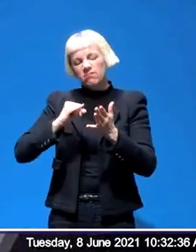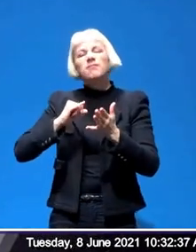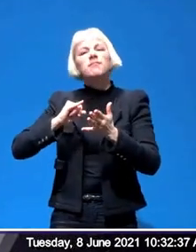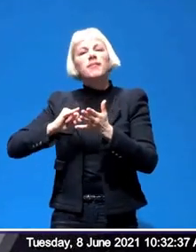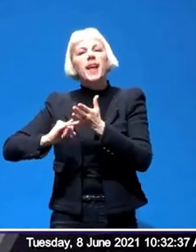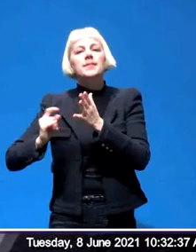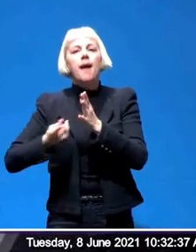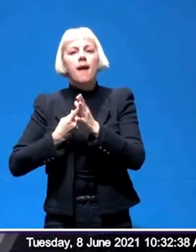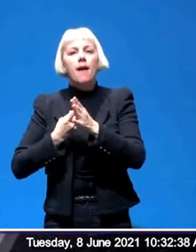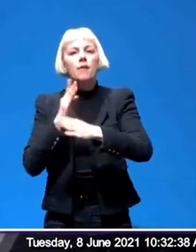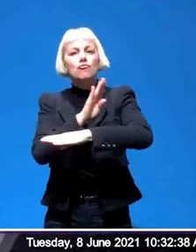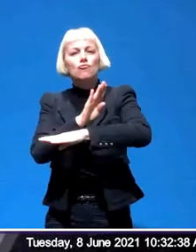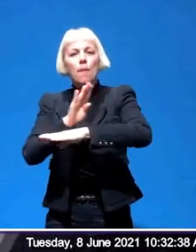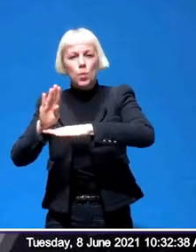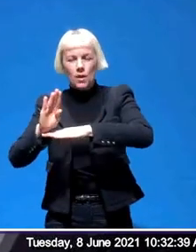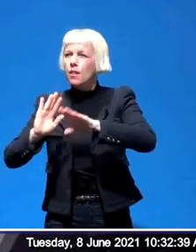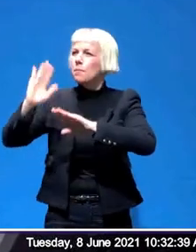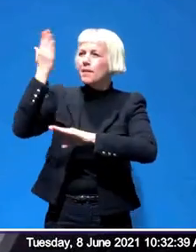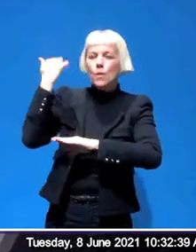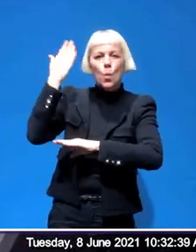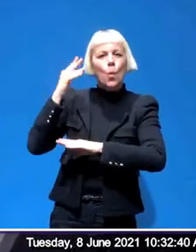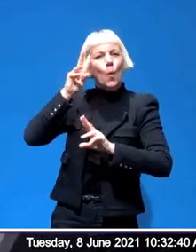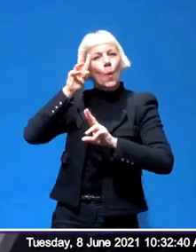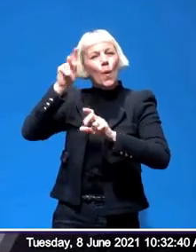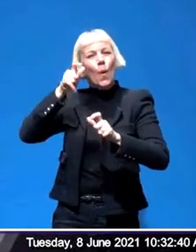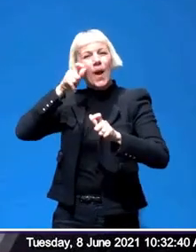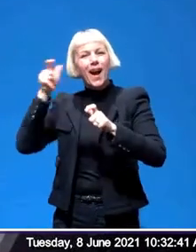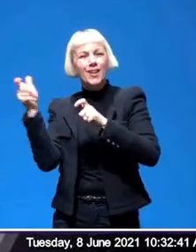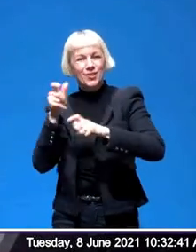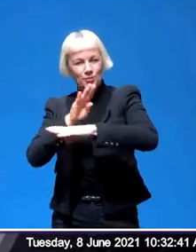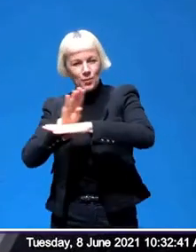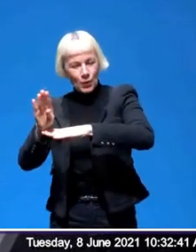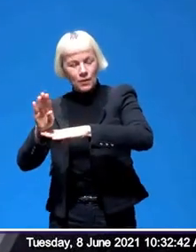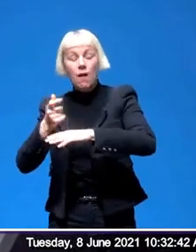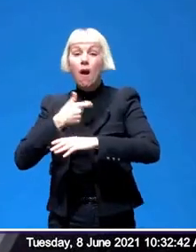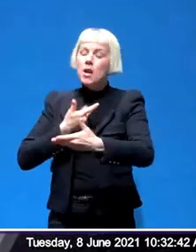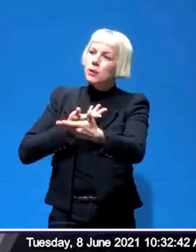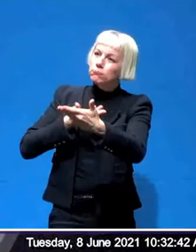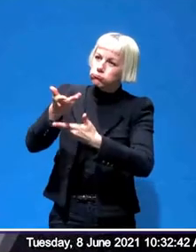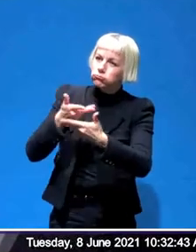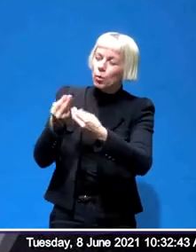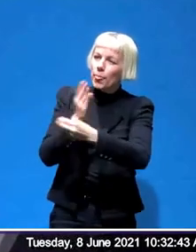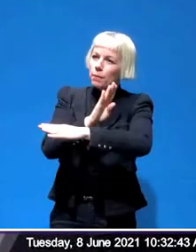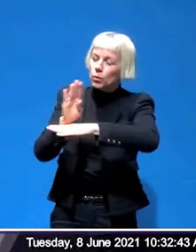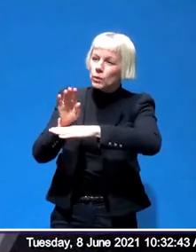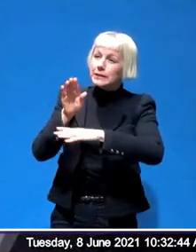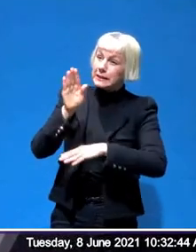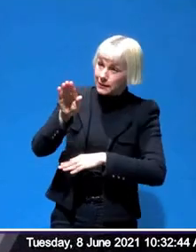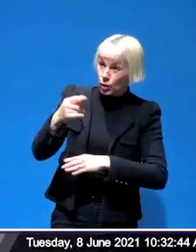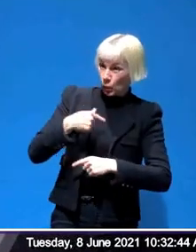Tribunal, used to be called the Guardianship Board, I would talk to people from the Guardianship Board and ask did they feel that I needed